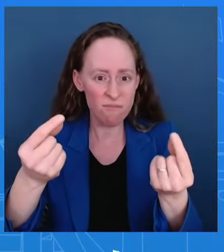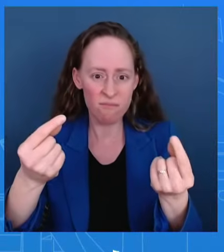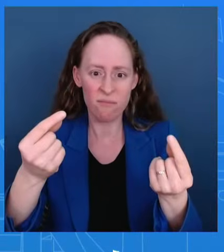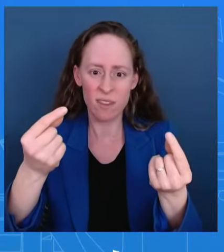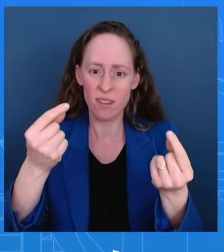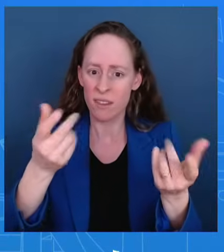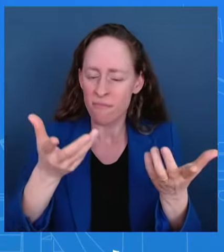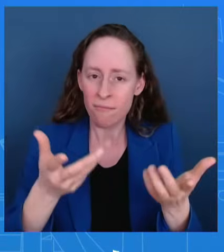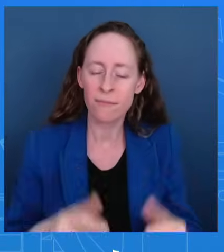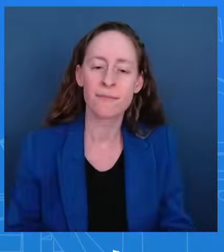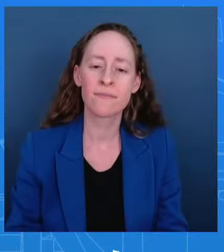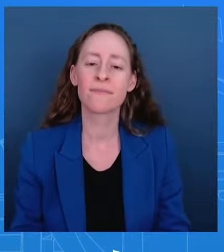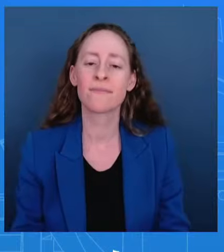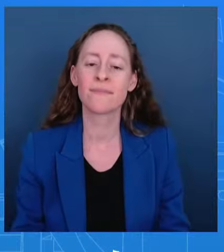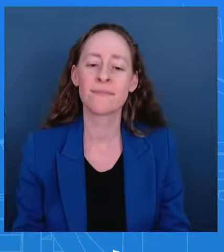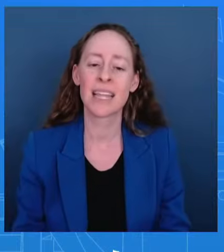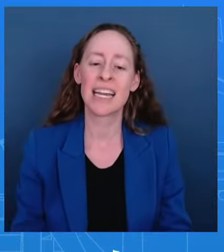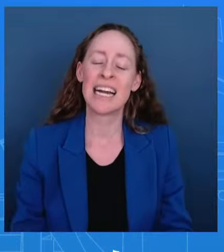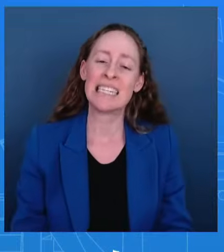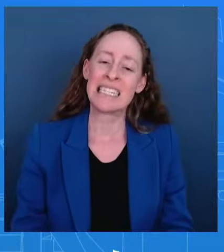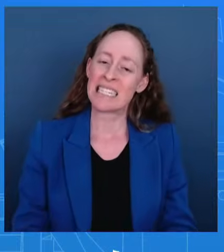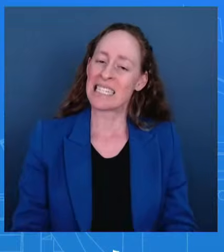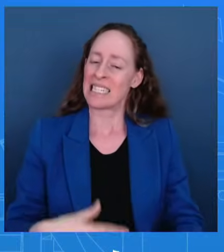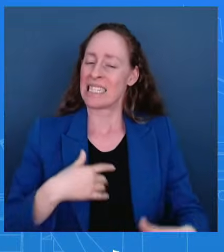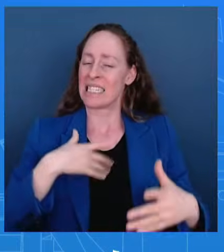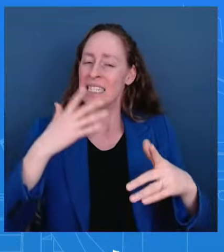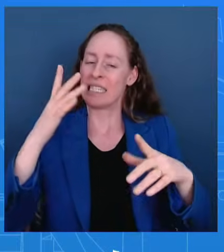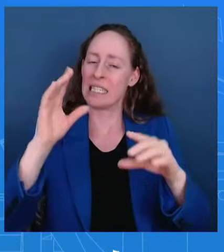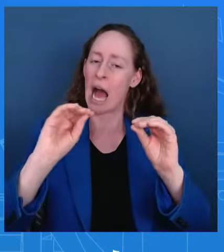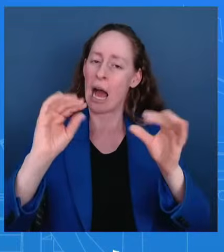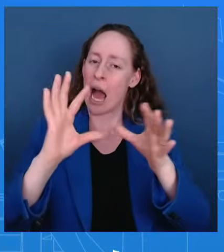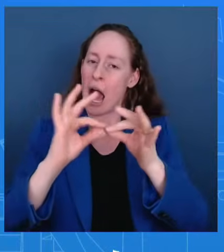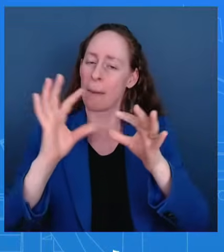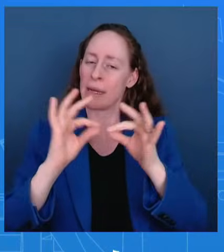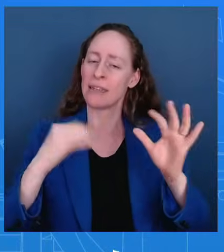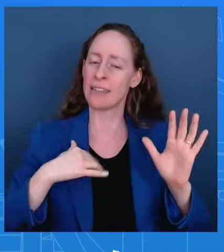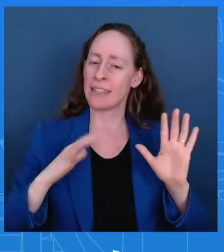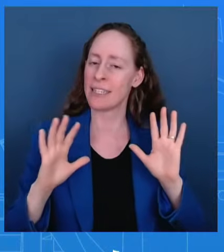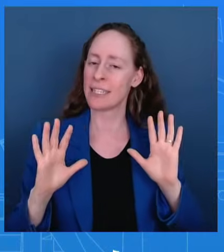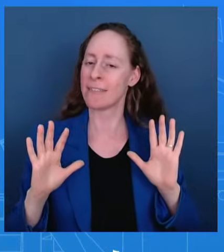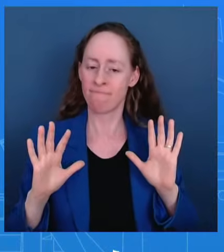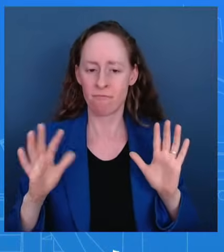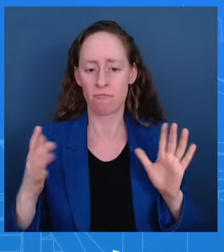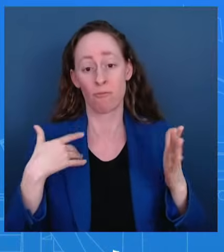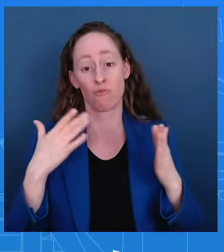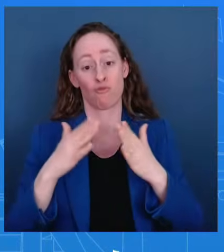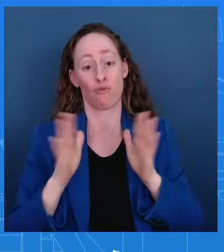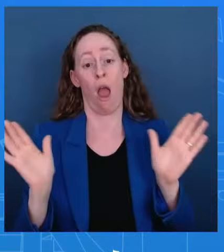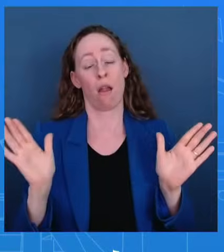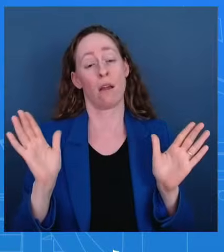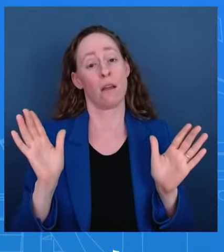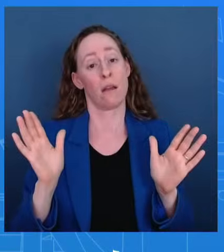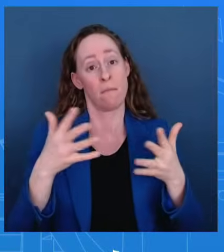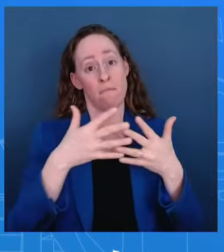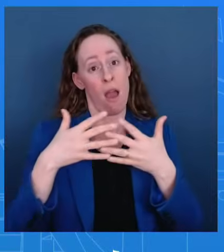What I can say more broadly is that the President believes that the American flag is sacred -- you've heard him say that --